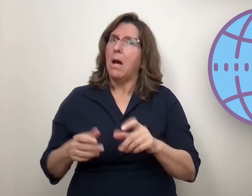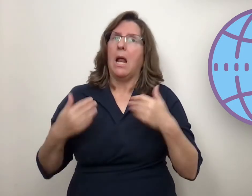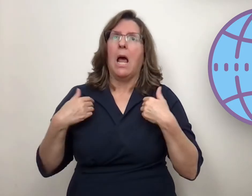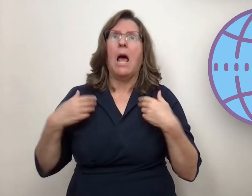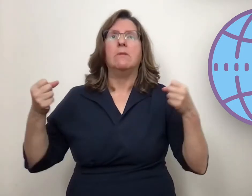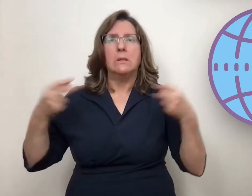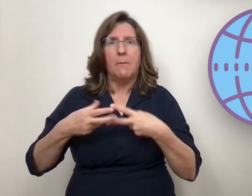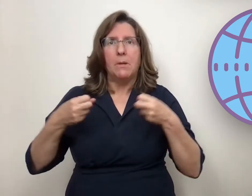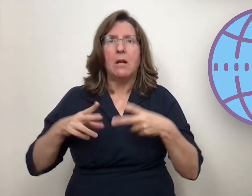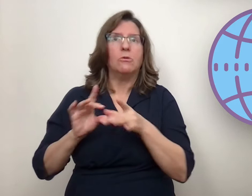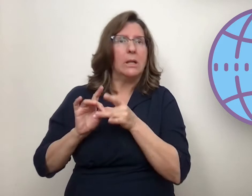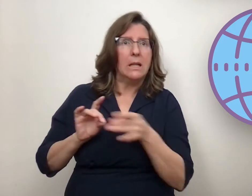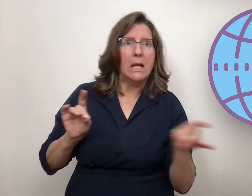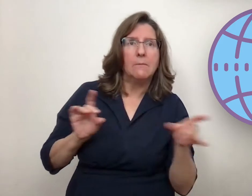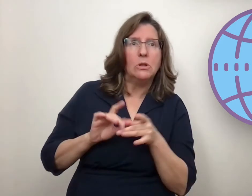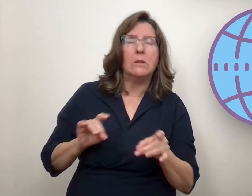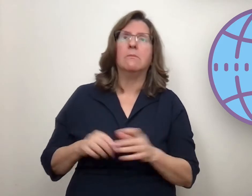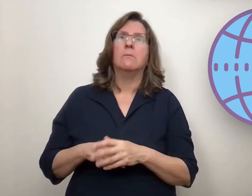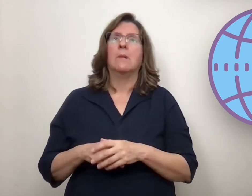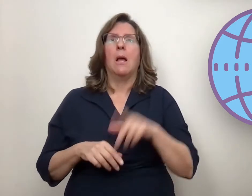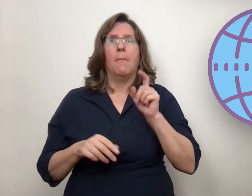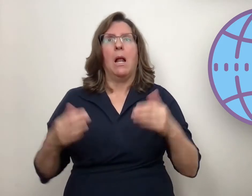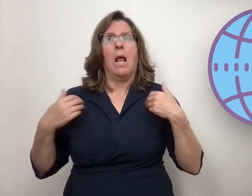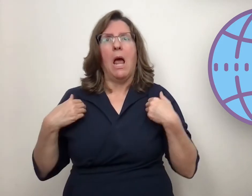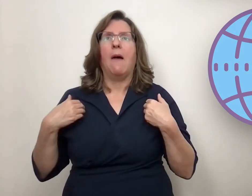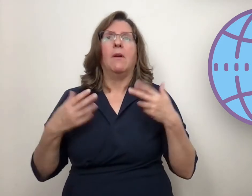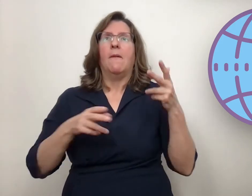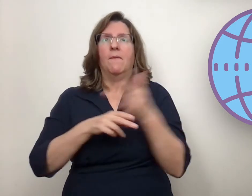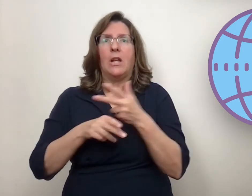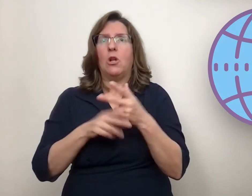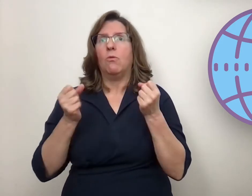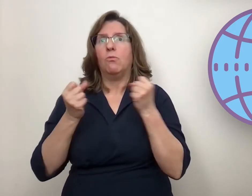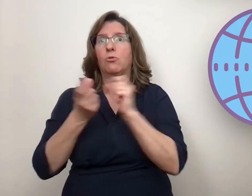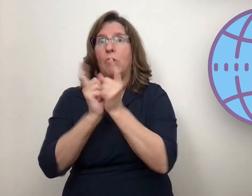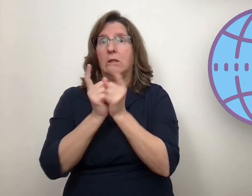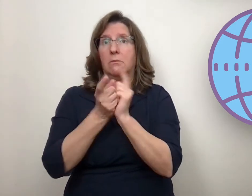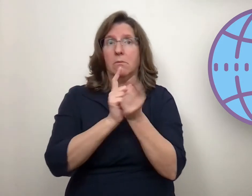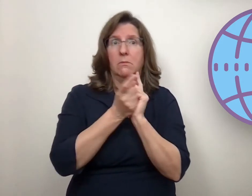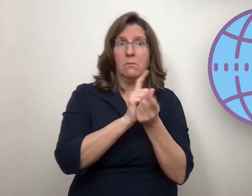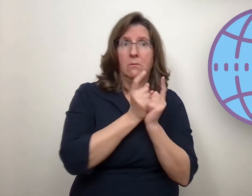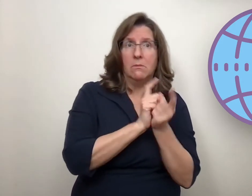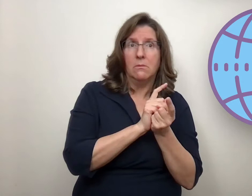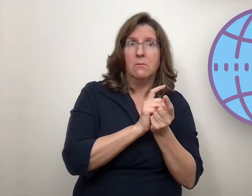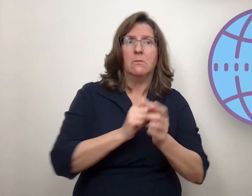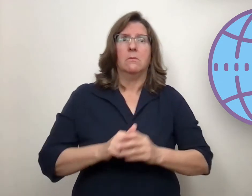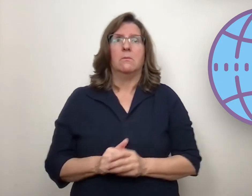Spoken and signed media must have captions or subtitles. Videos must be translated.